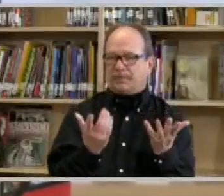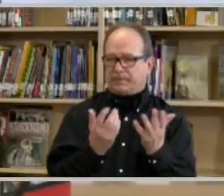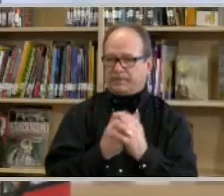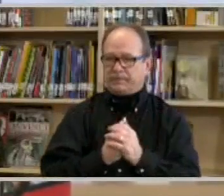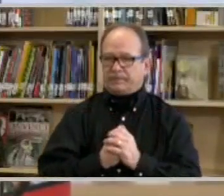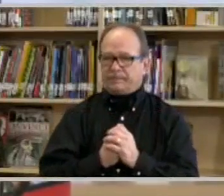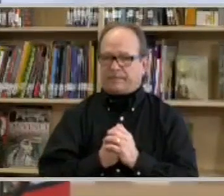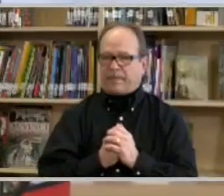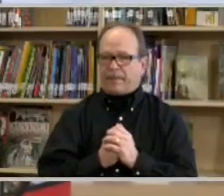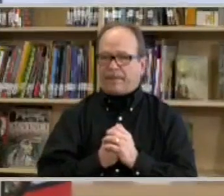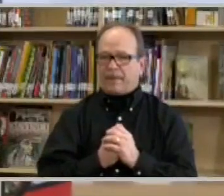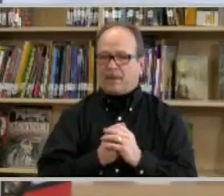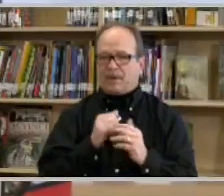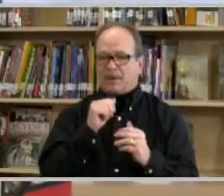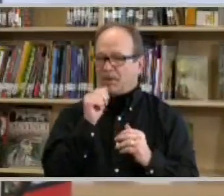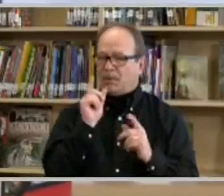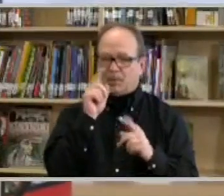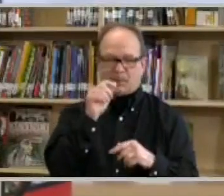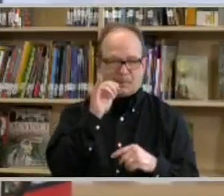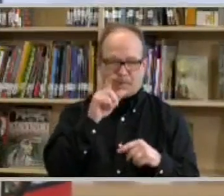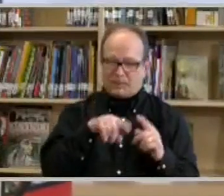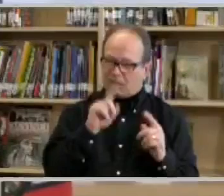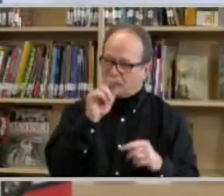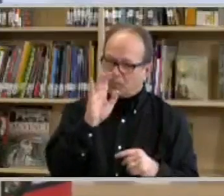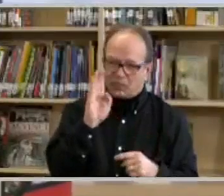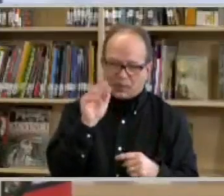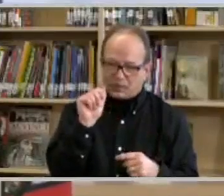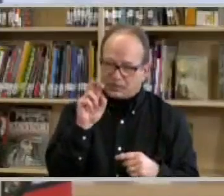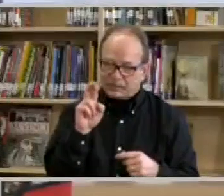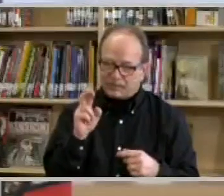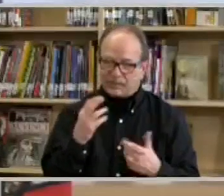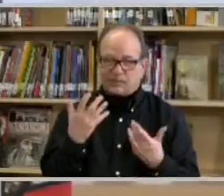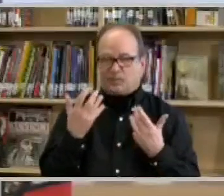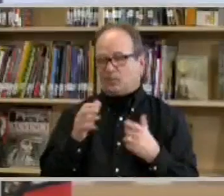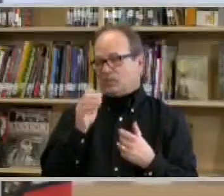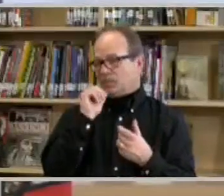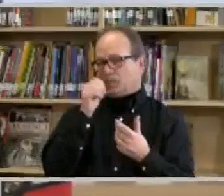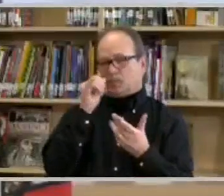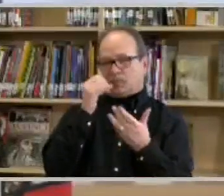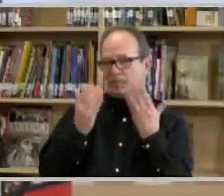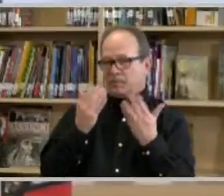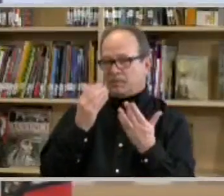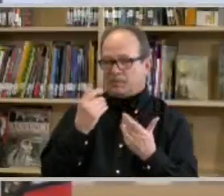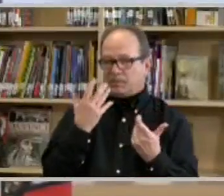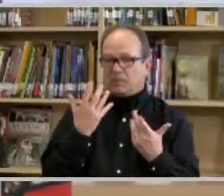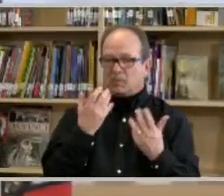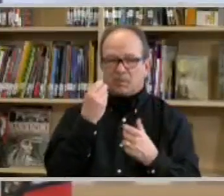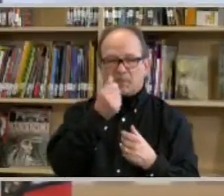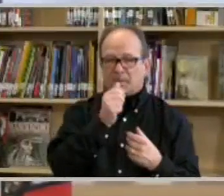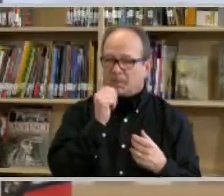TO GO. NOW THEY'RE NOT GOING AND HANGING OUT AT BARS, I DON'T KNOW WHY, MAYBE THEY DON'T HAVE